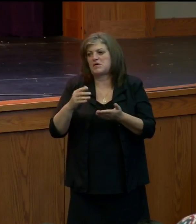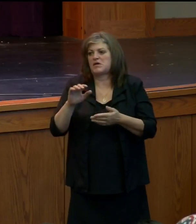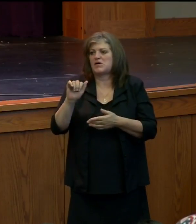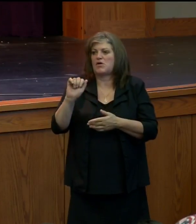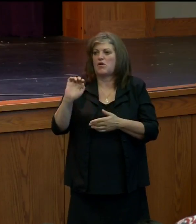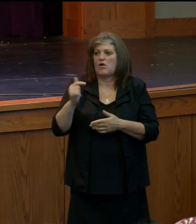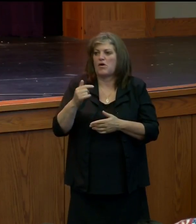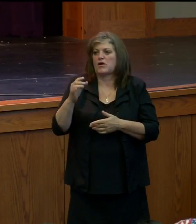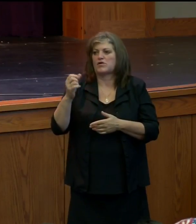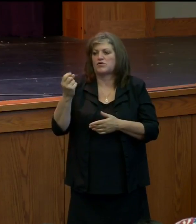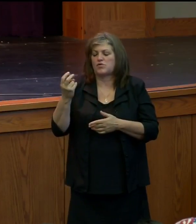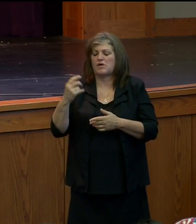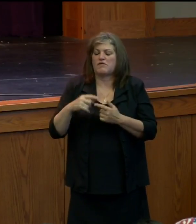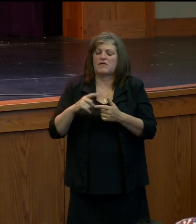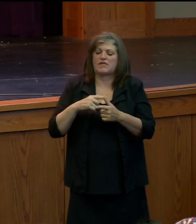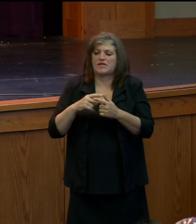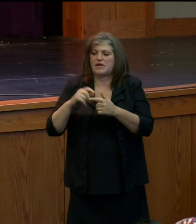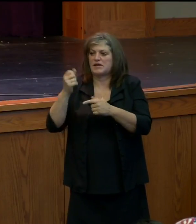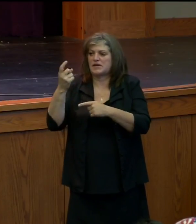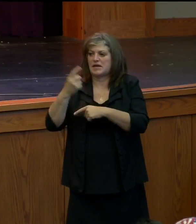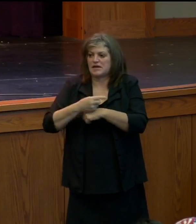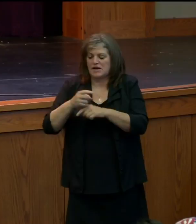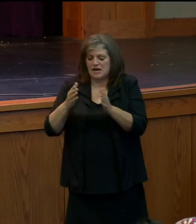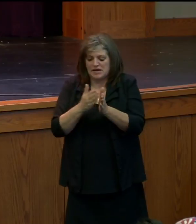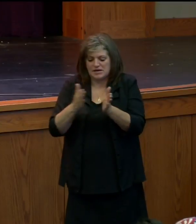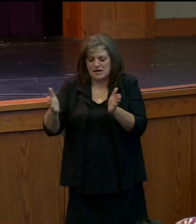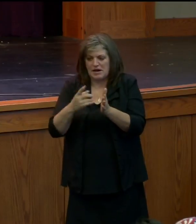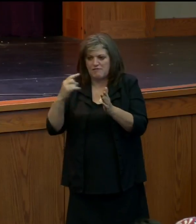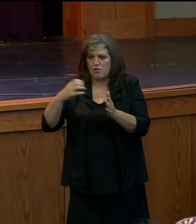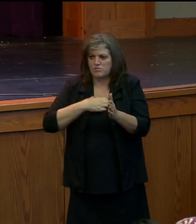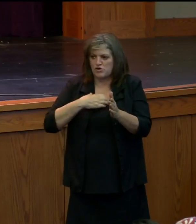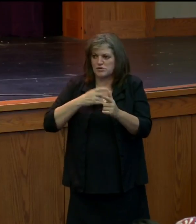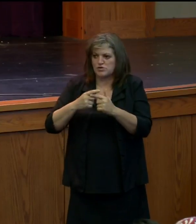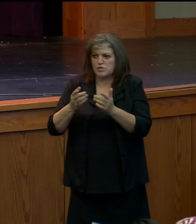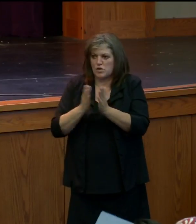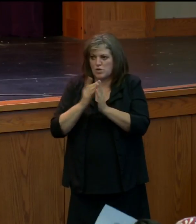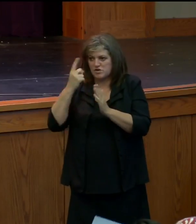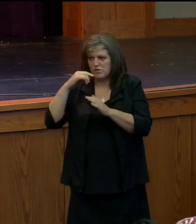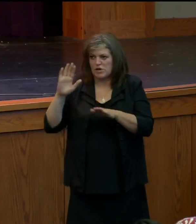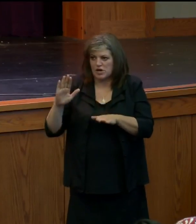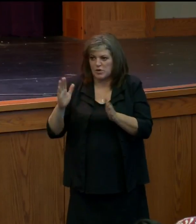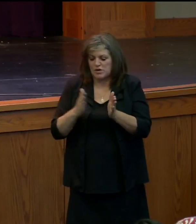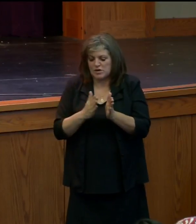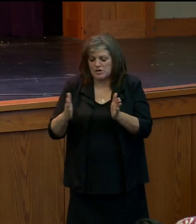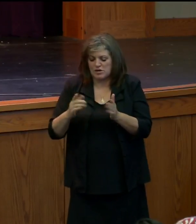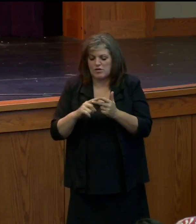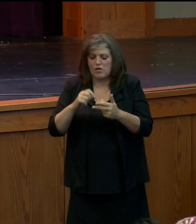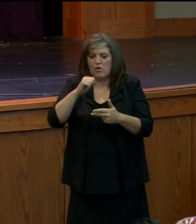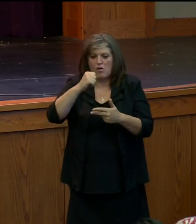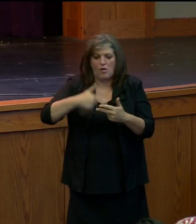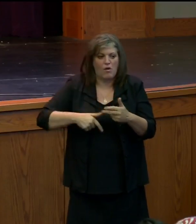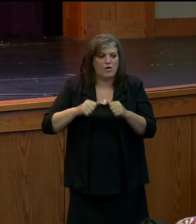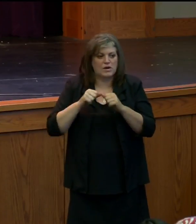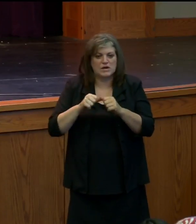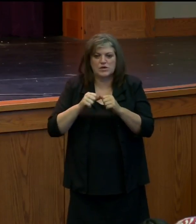THERE WILL BE TEN-DAY WINDOWS OPEN FOR OBJECTIONS AND REQUEST FOR HEARING SO THESE ARE ALL CONTINUING STEPS THAT WE SHOULD